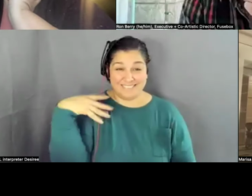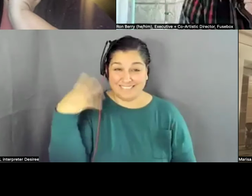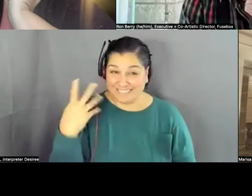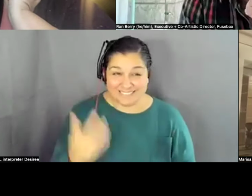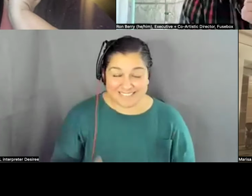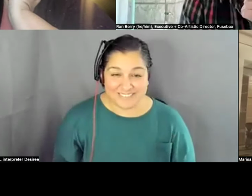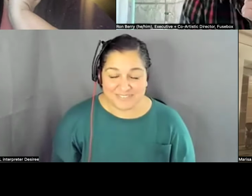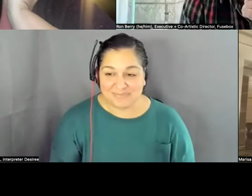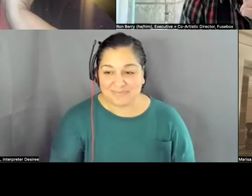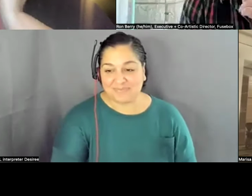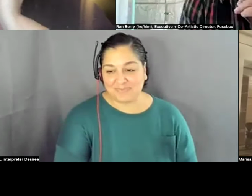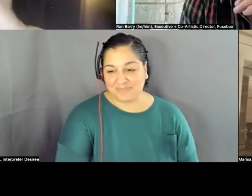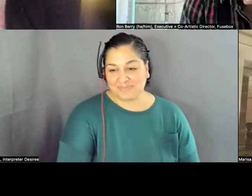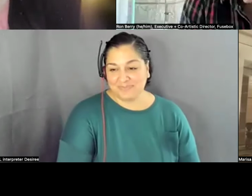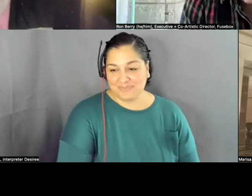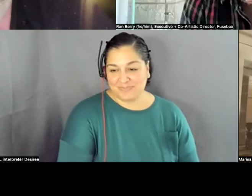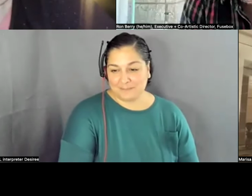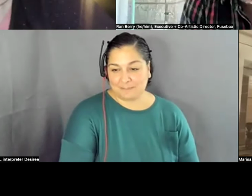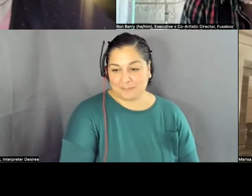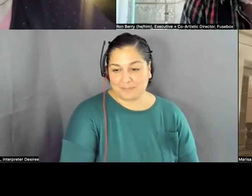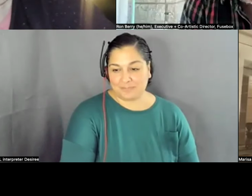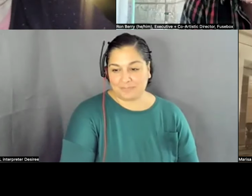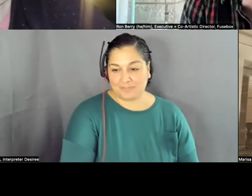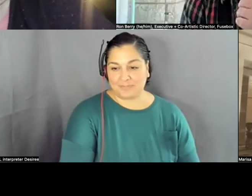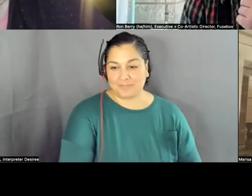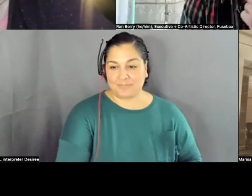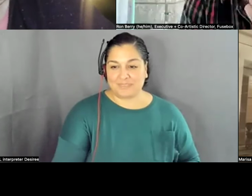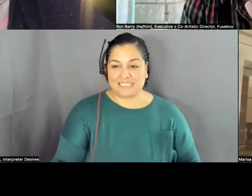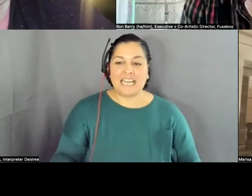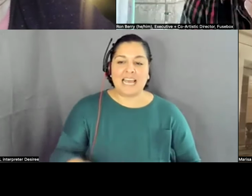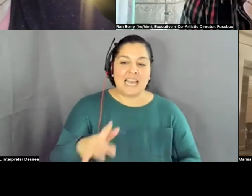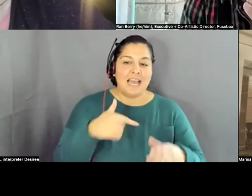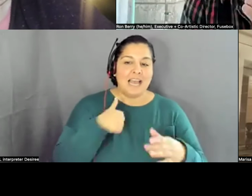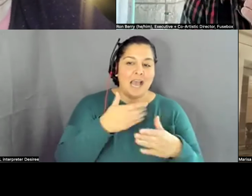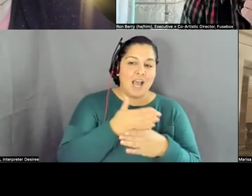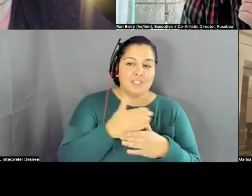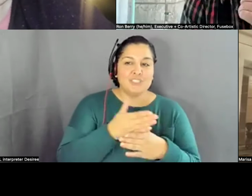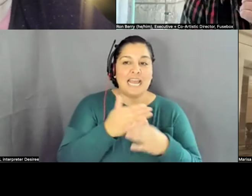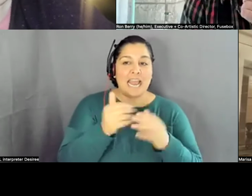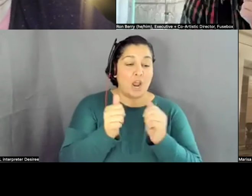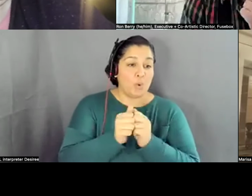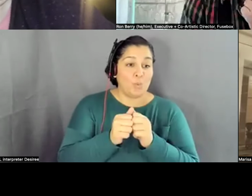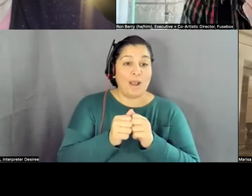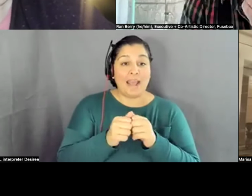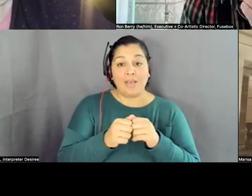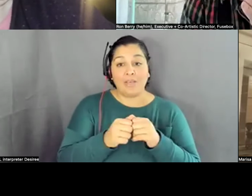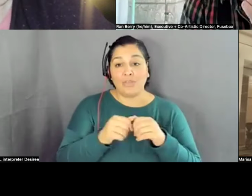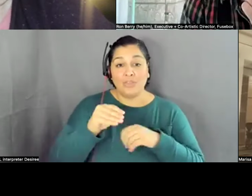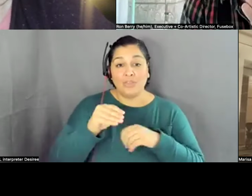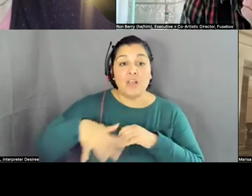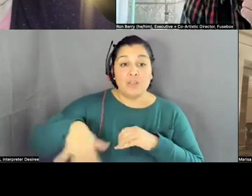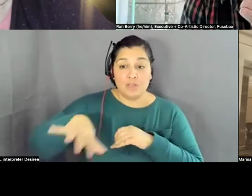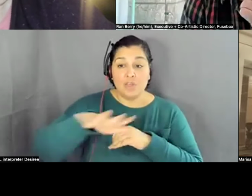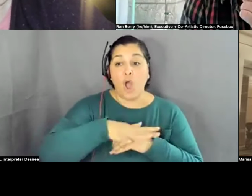Yeah, and I'll just share also with the LA times, we did them at the at the campus at UMass and the Art center, put them up and then